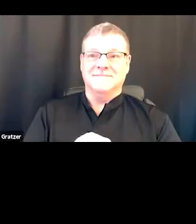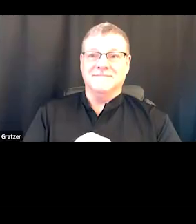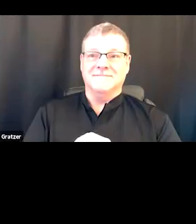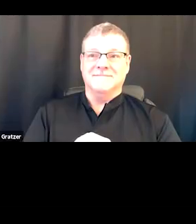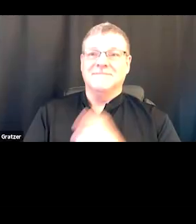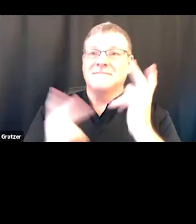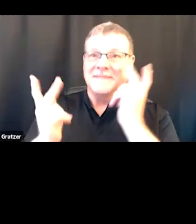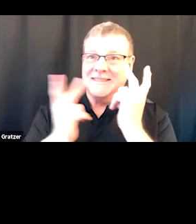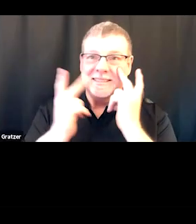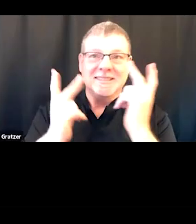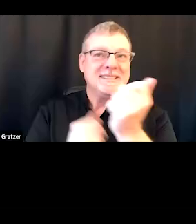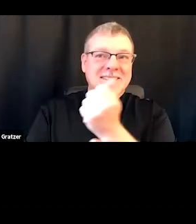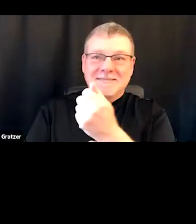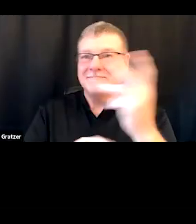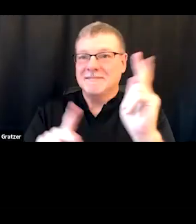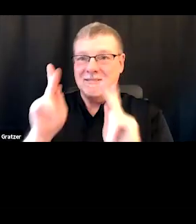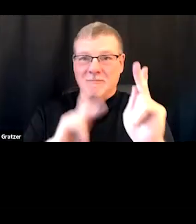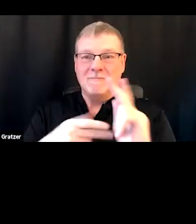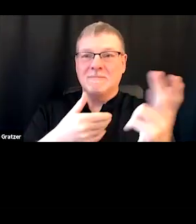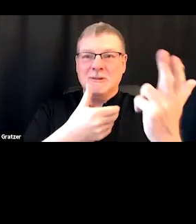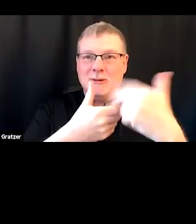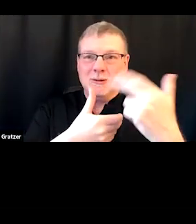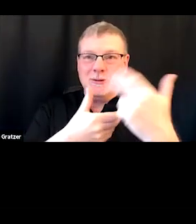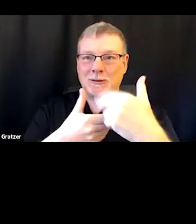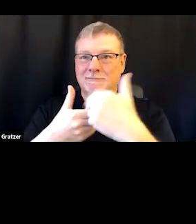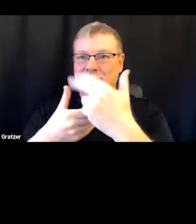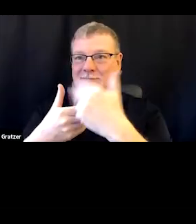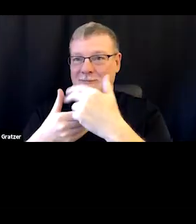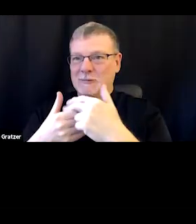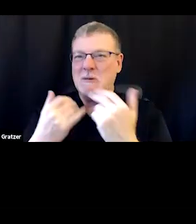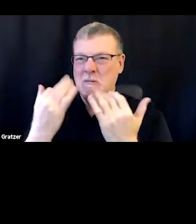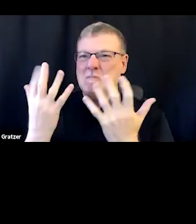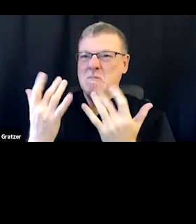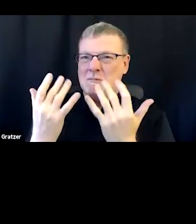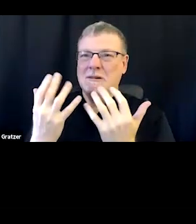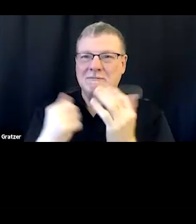I see several folks still coming into the virtual space, so we'll just give them a minute.